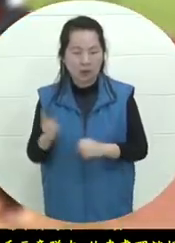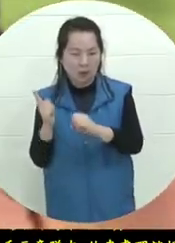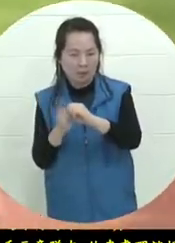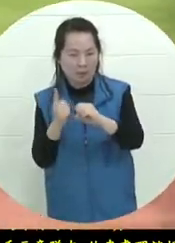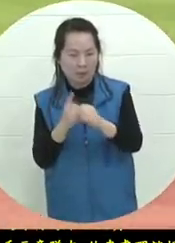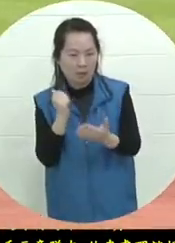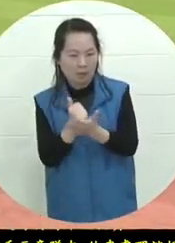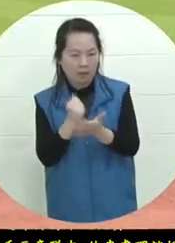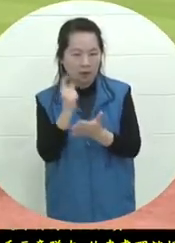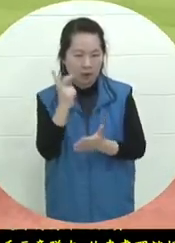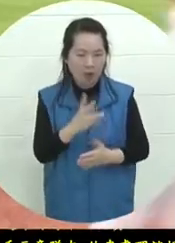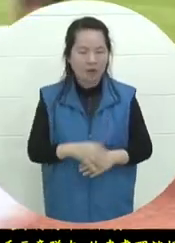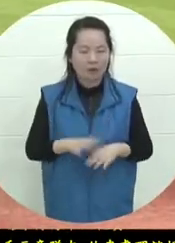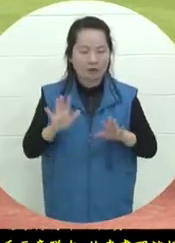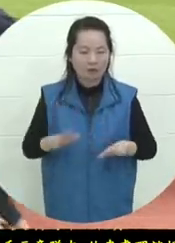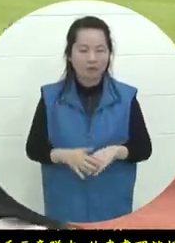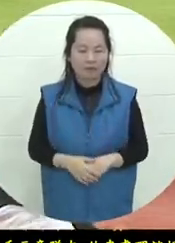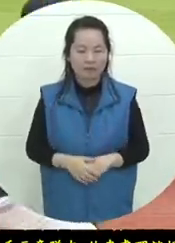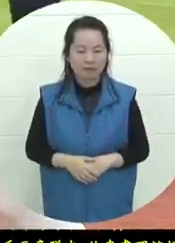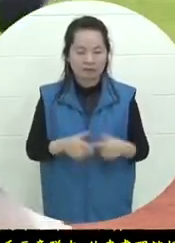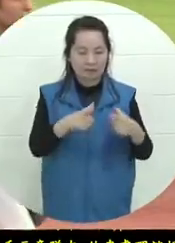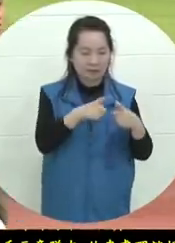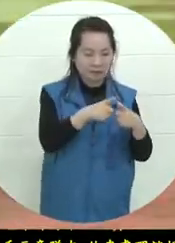Now they are leading 5-2-3,